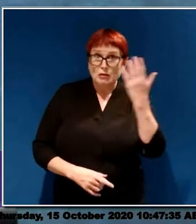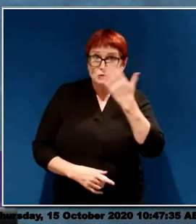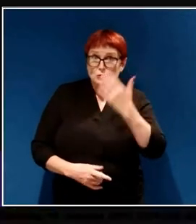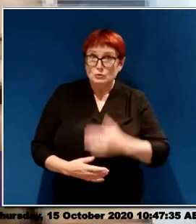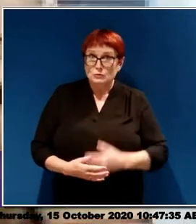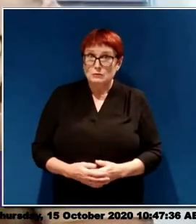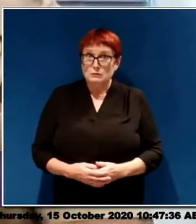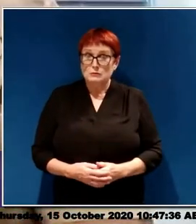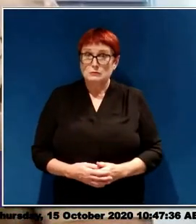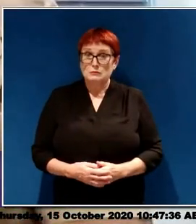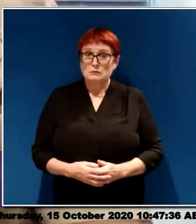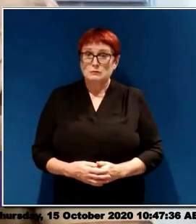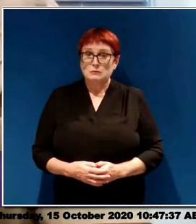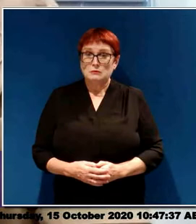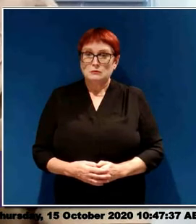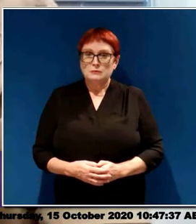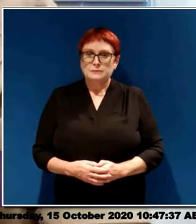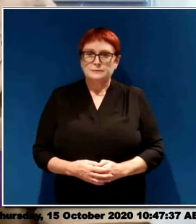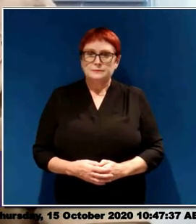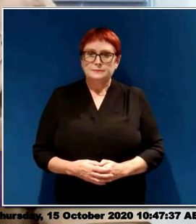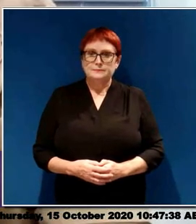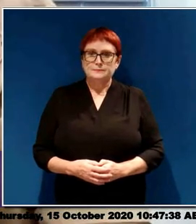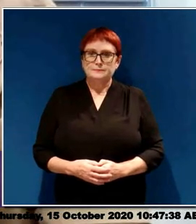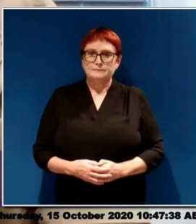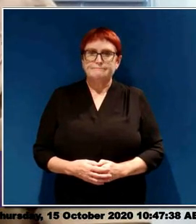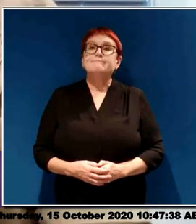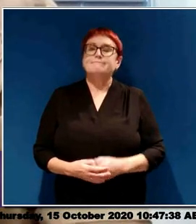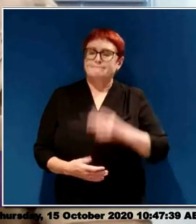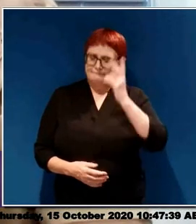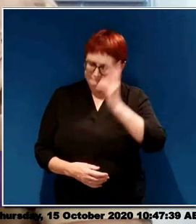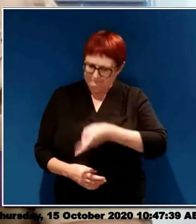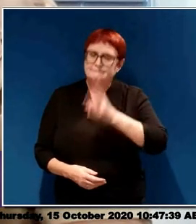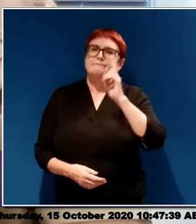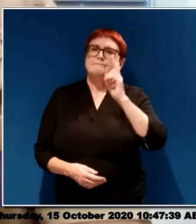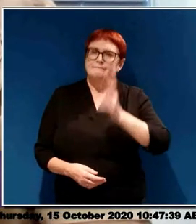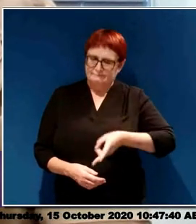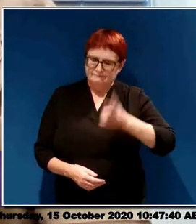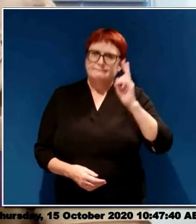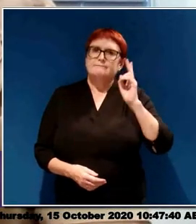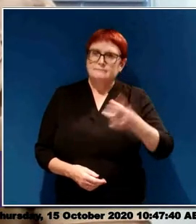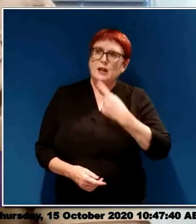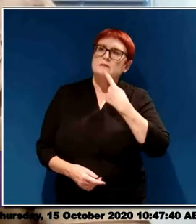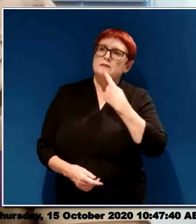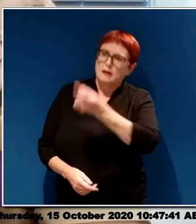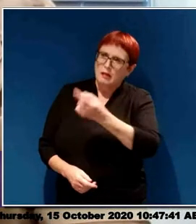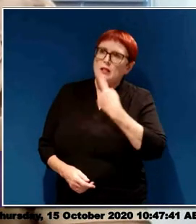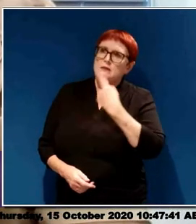Yes. Yes, over and over. And how was the response to those concerns?